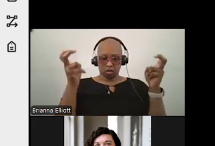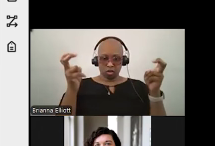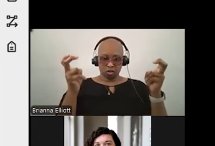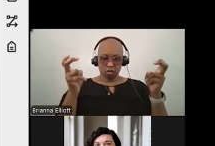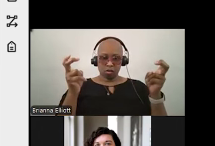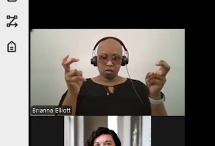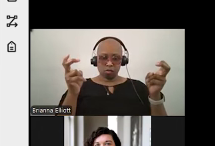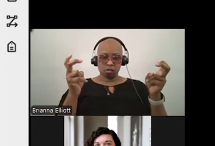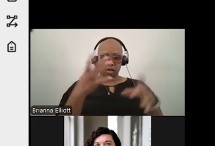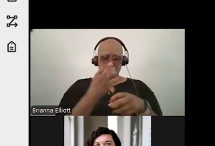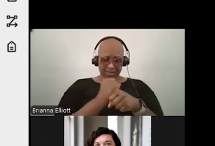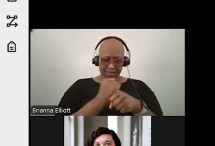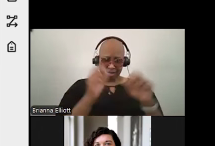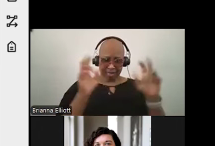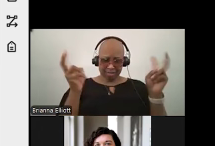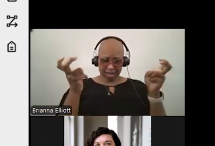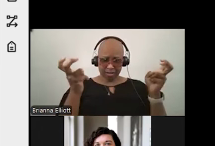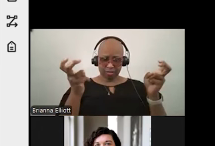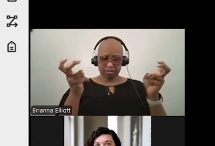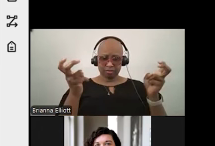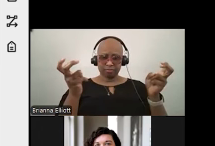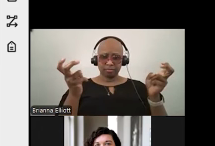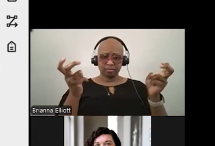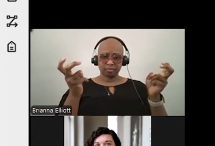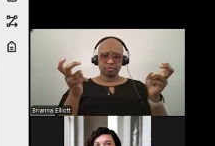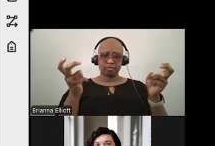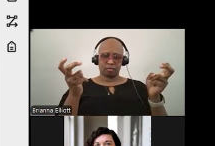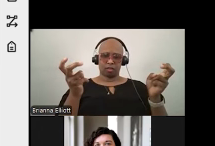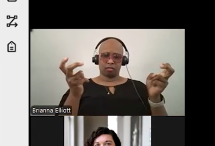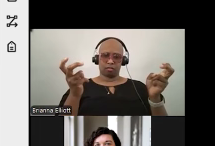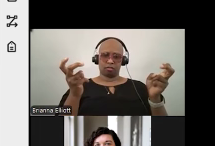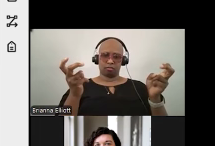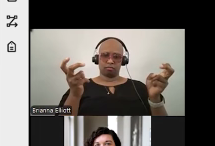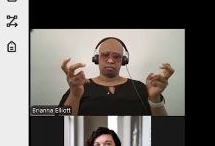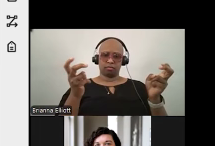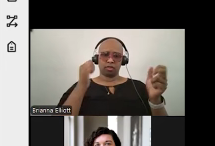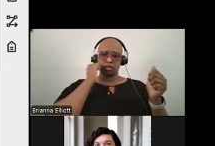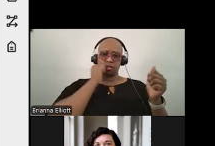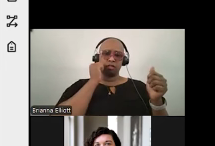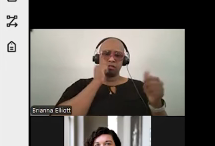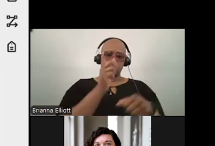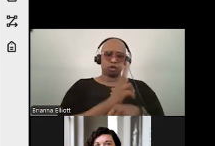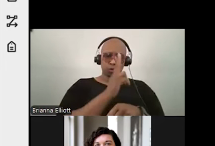a title. We don't want to leave that how it is. We want this to be everyday use. And again, we really